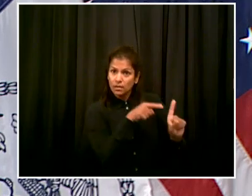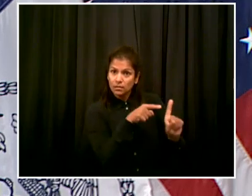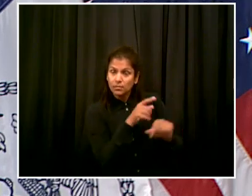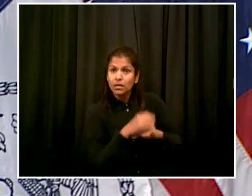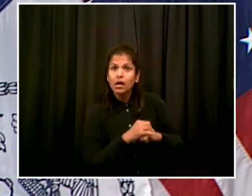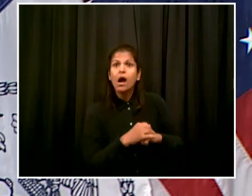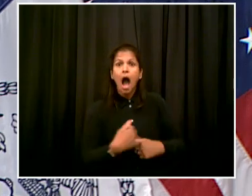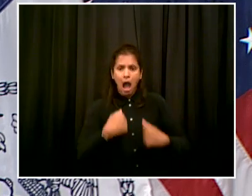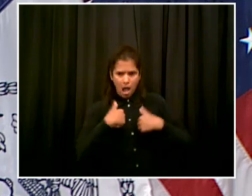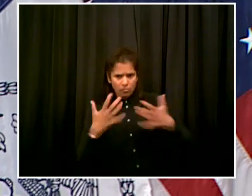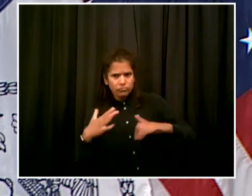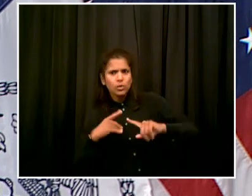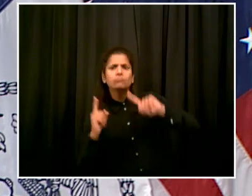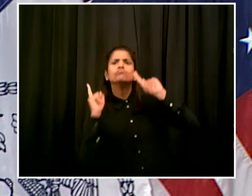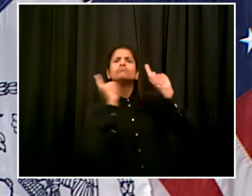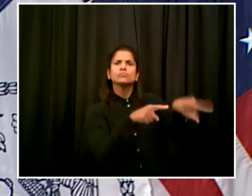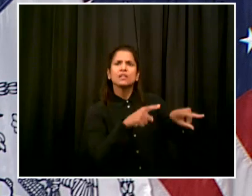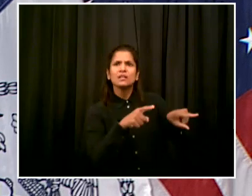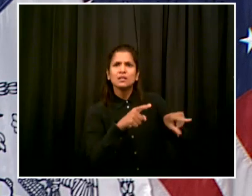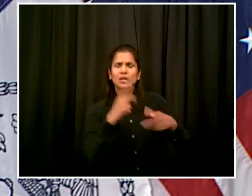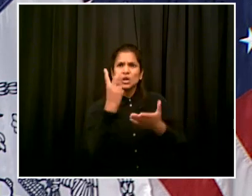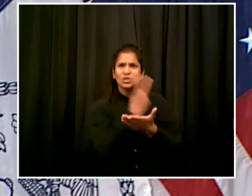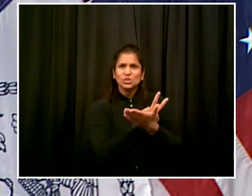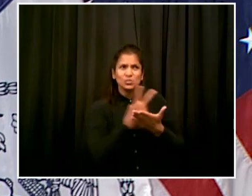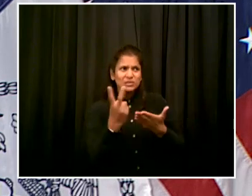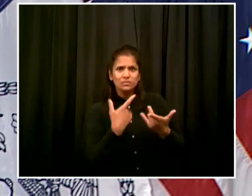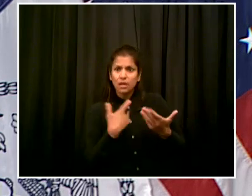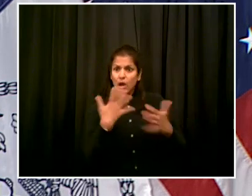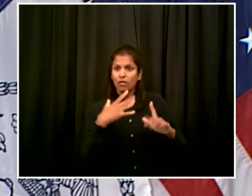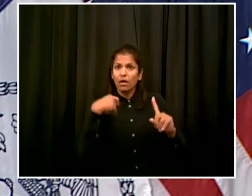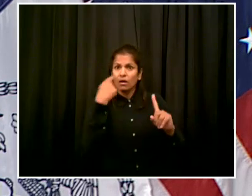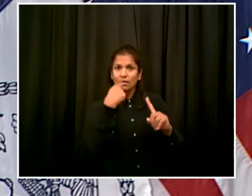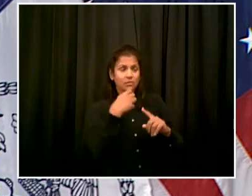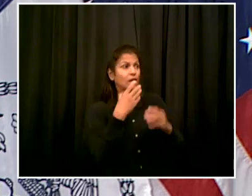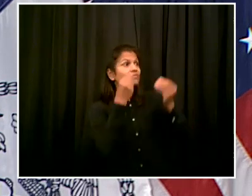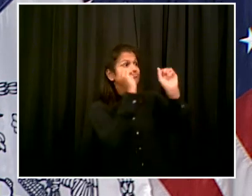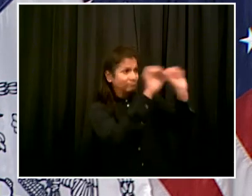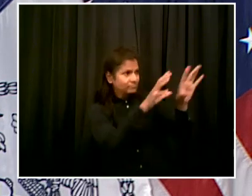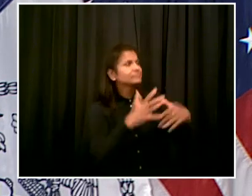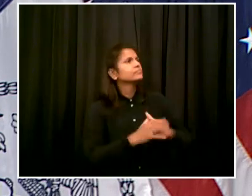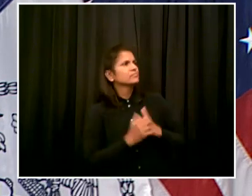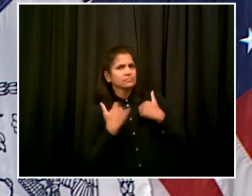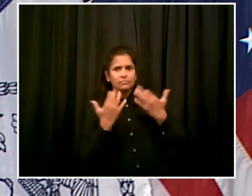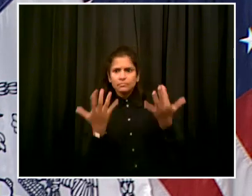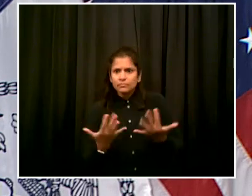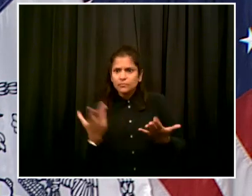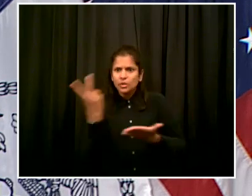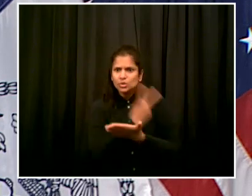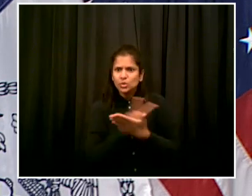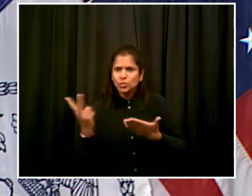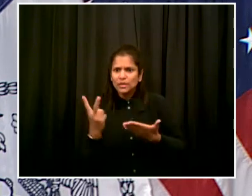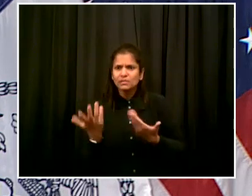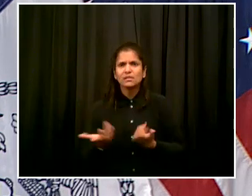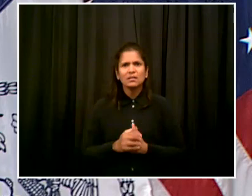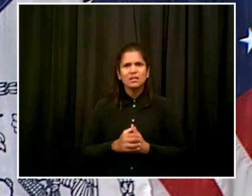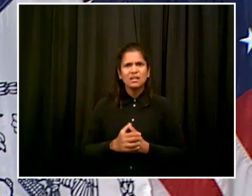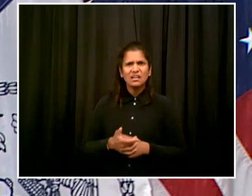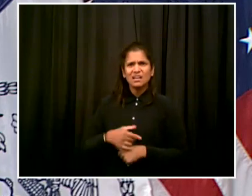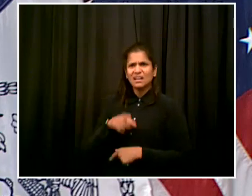ISET EMS VE RY CRITICAL TO THE SCHOOL PLAN THAT TESTING HAVE A SHORT TURNAROUND